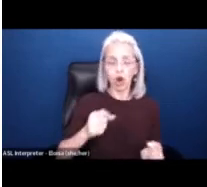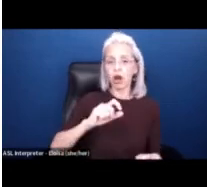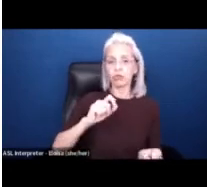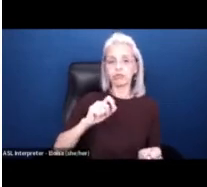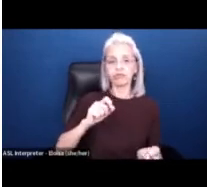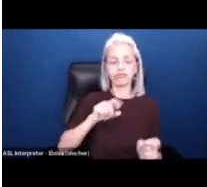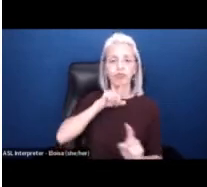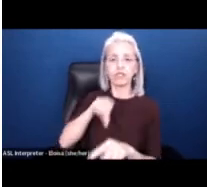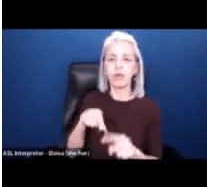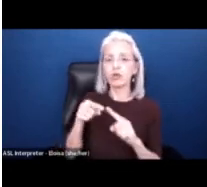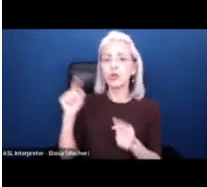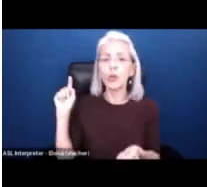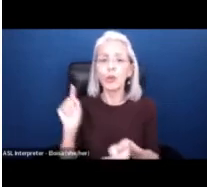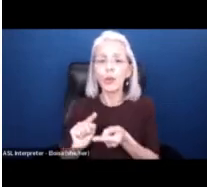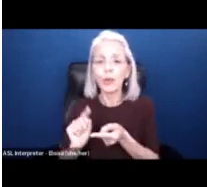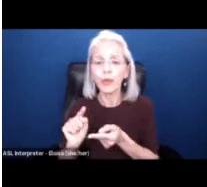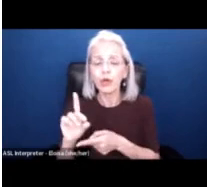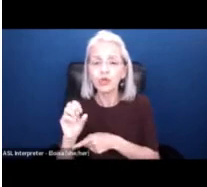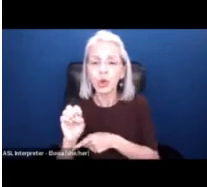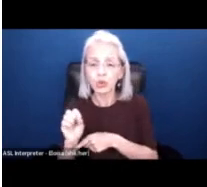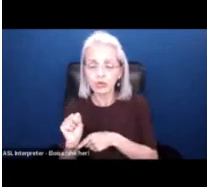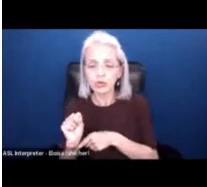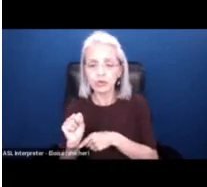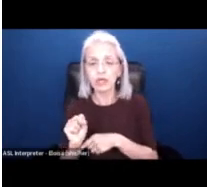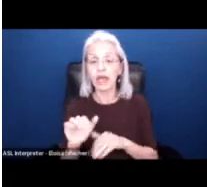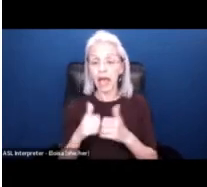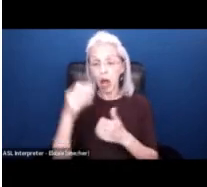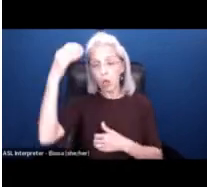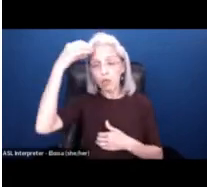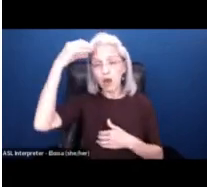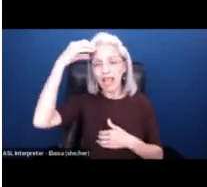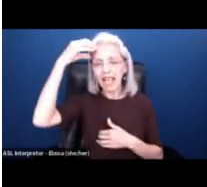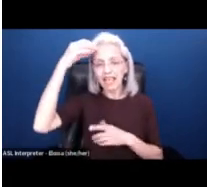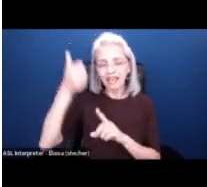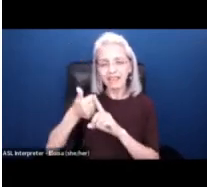their injury. And the way that the brain is re reorganized